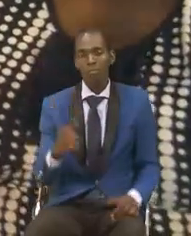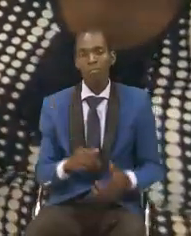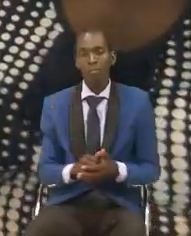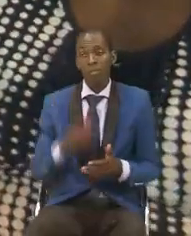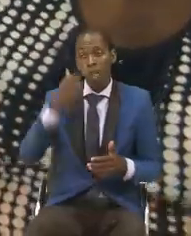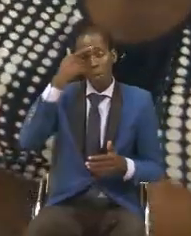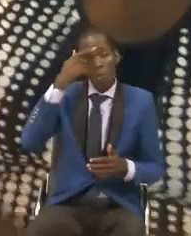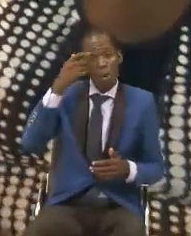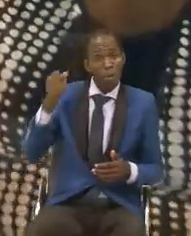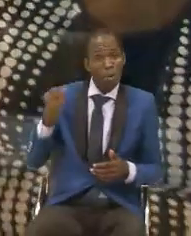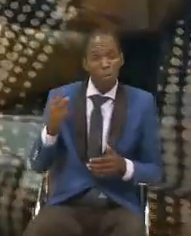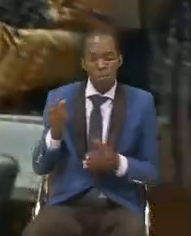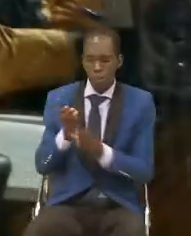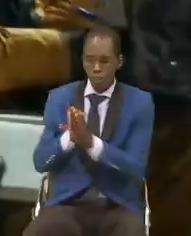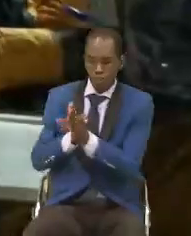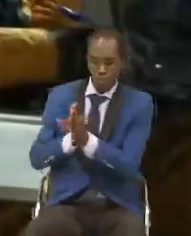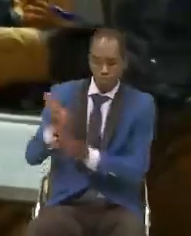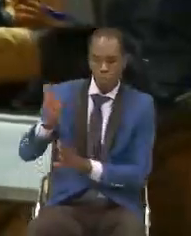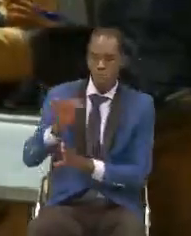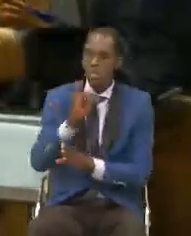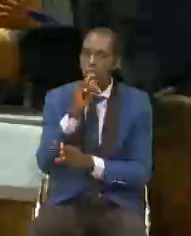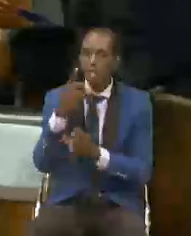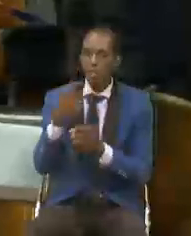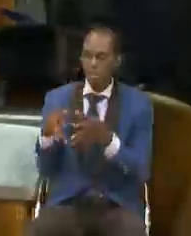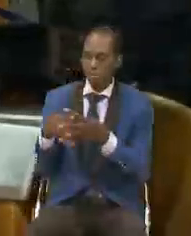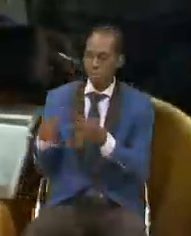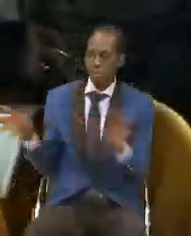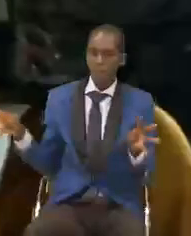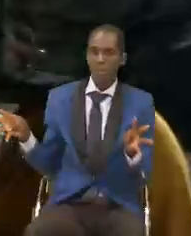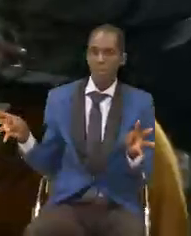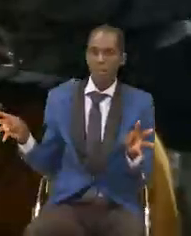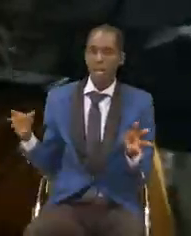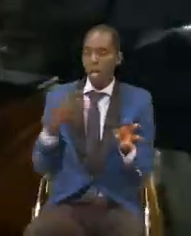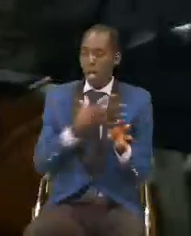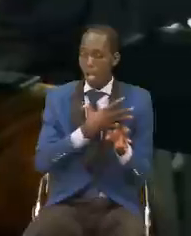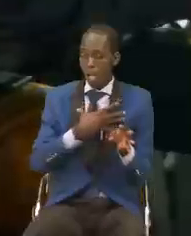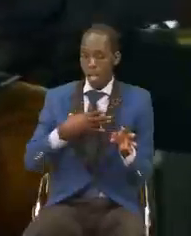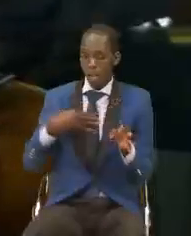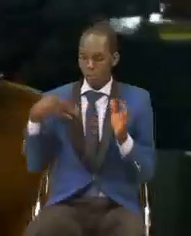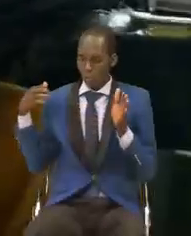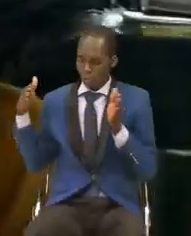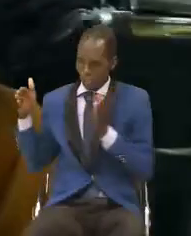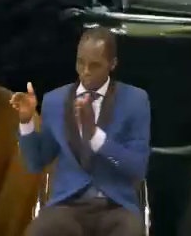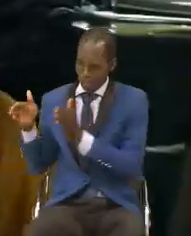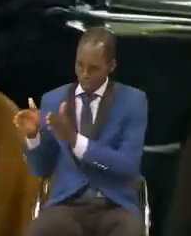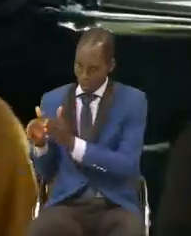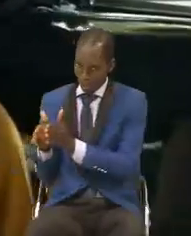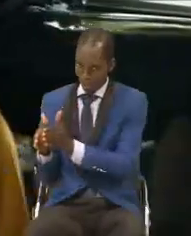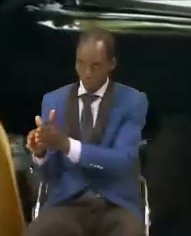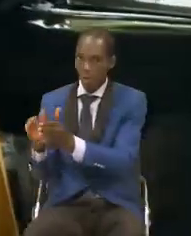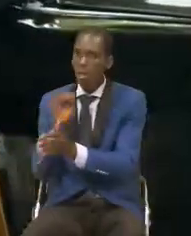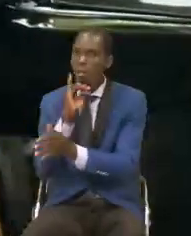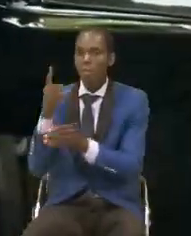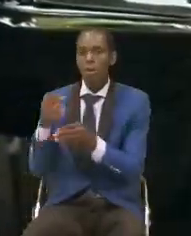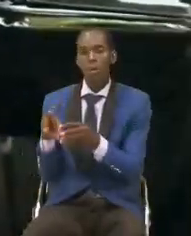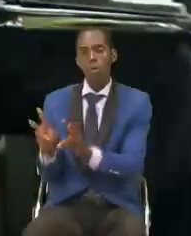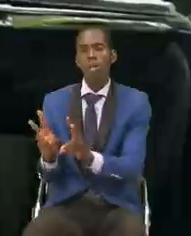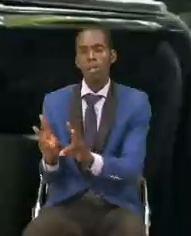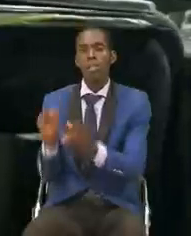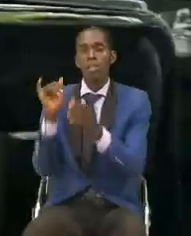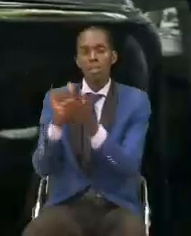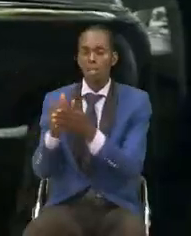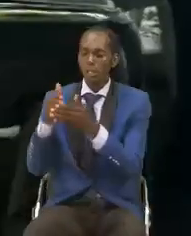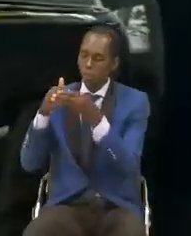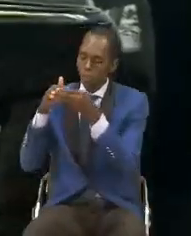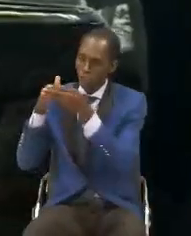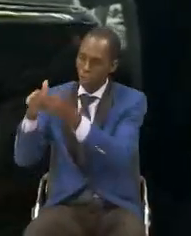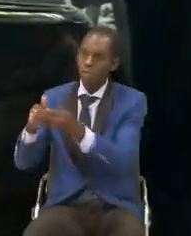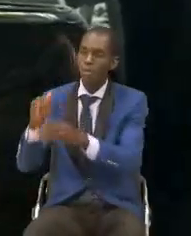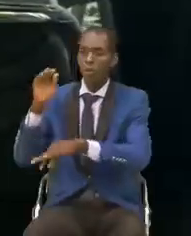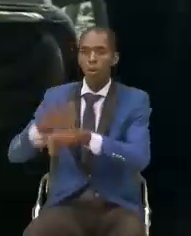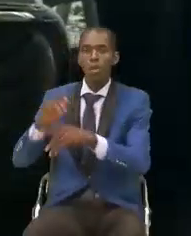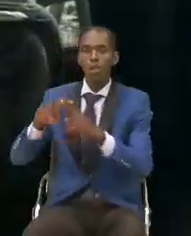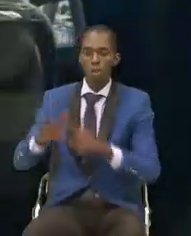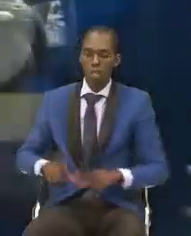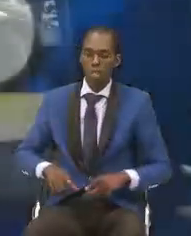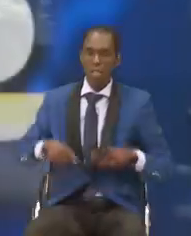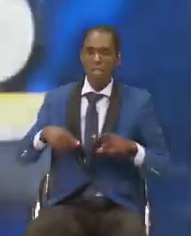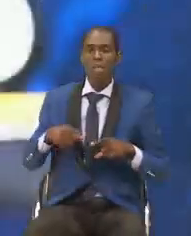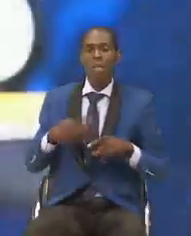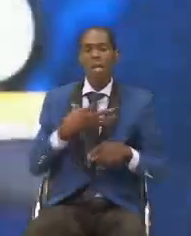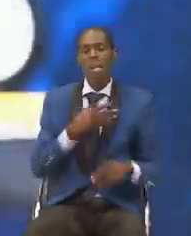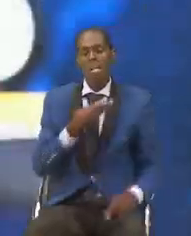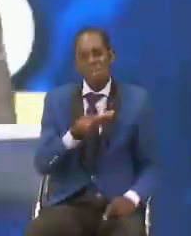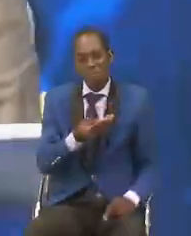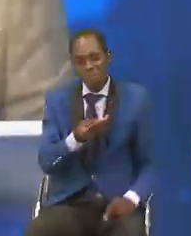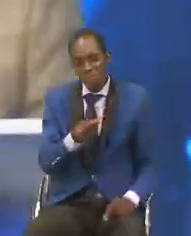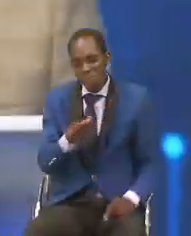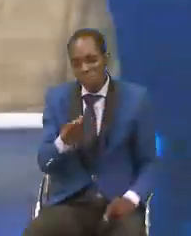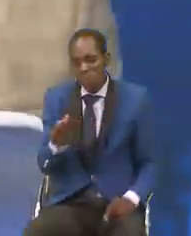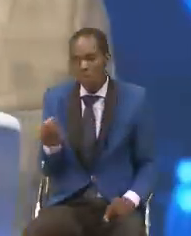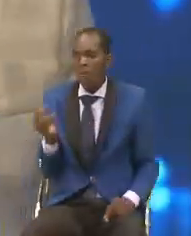there at bus for china it says because stretch is the gauge and narrow is the that lead us onto life